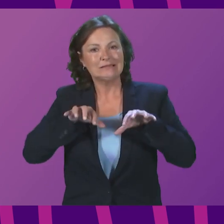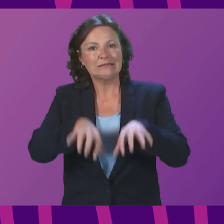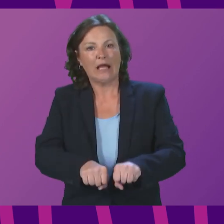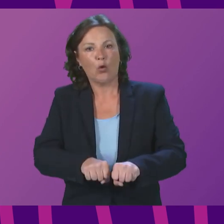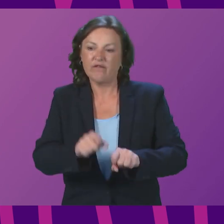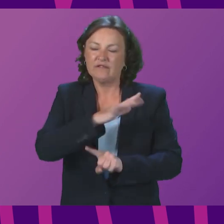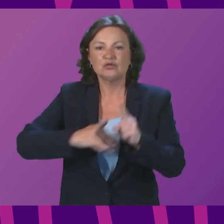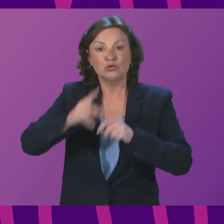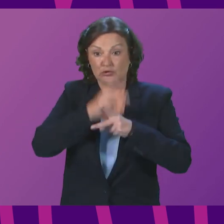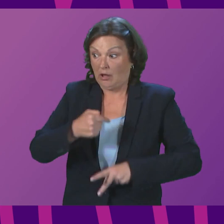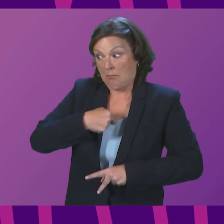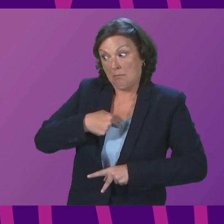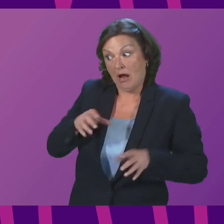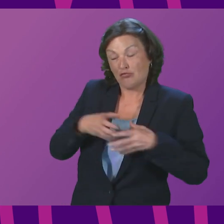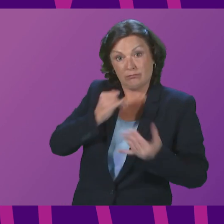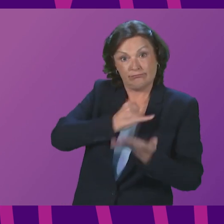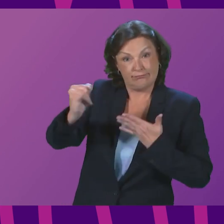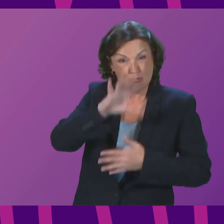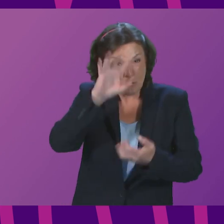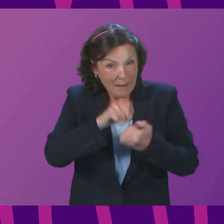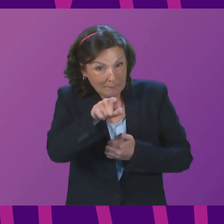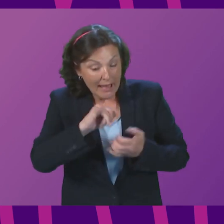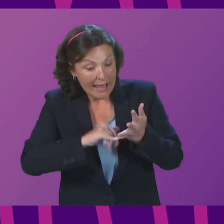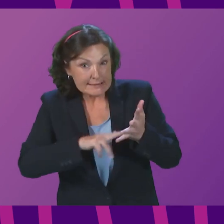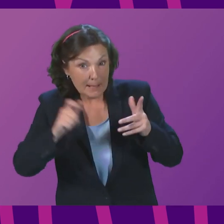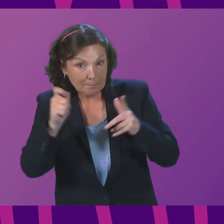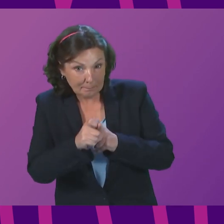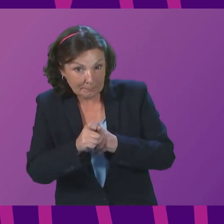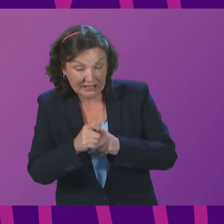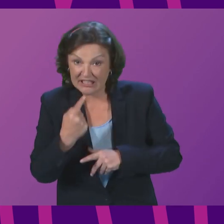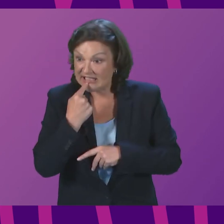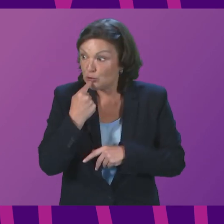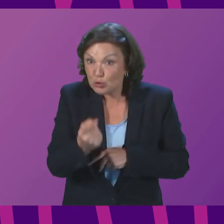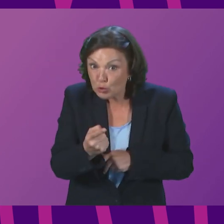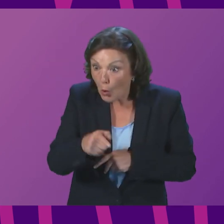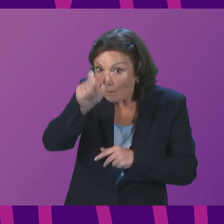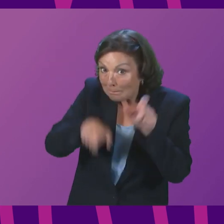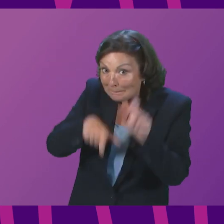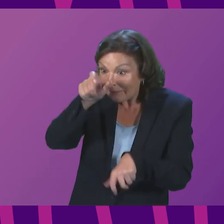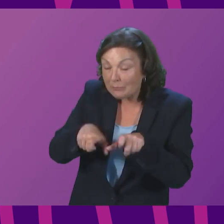opposed from the start. Let us remember that it was Scottish National Party ministers who discharged Covid-positive patients into our care homes.